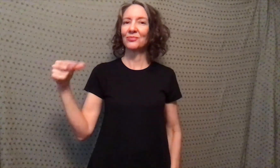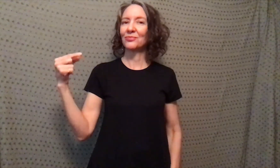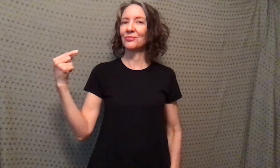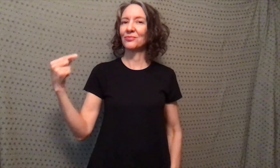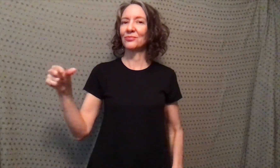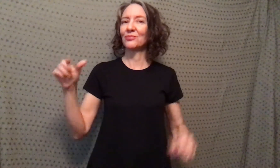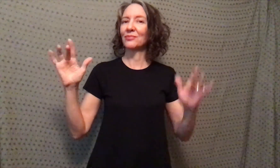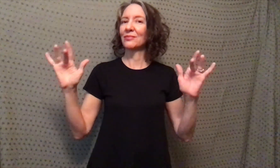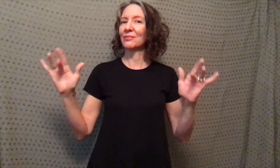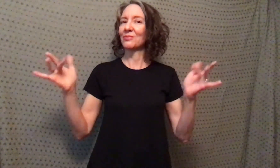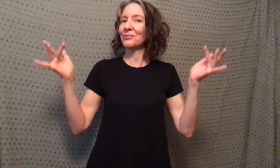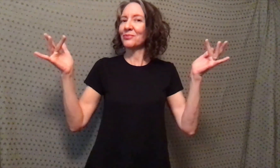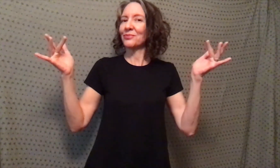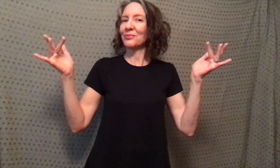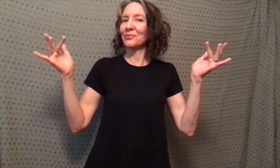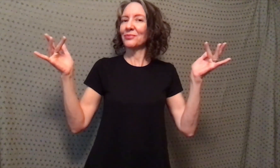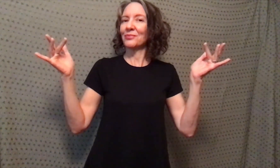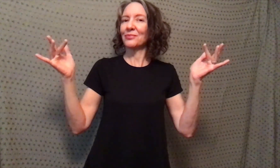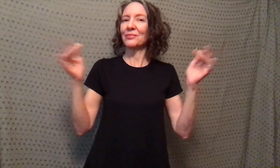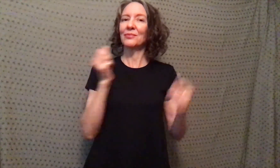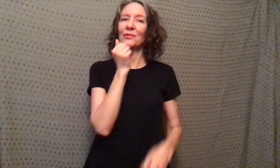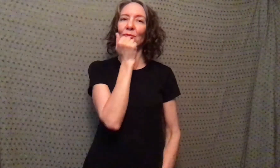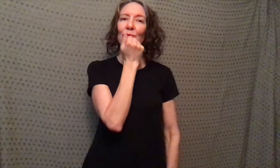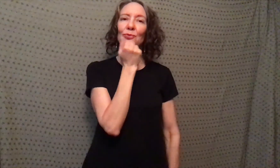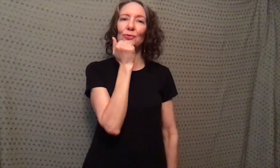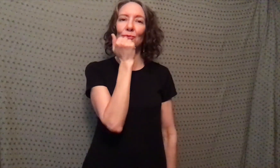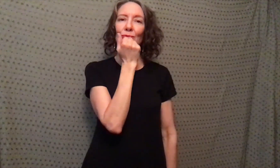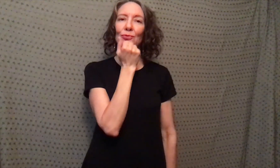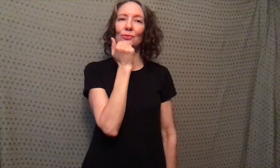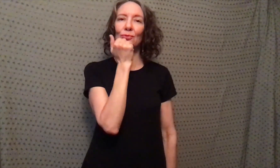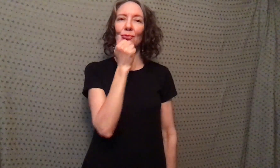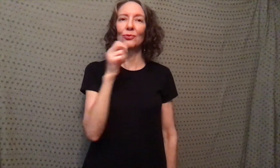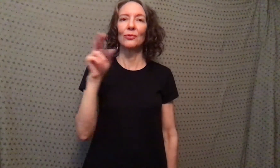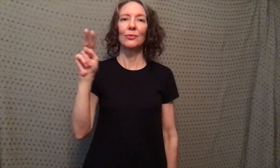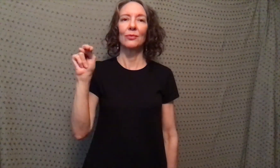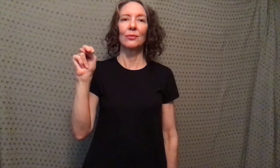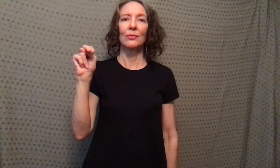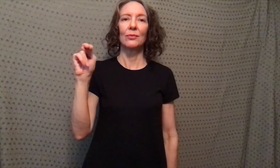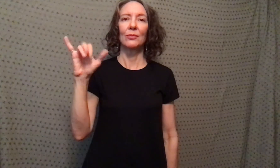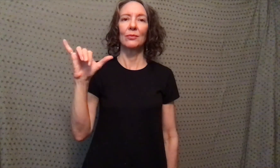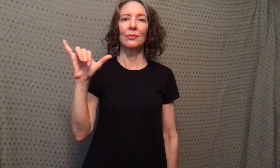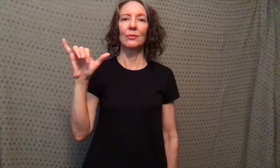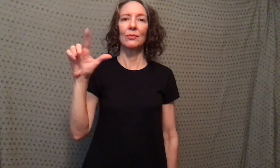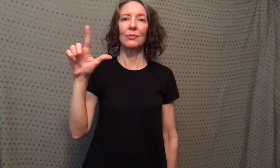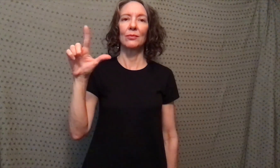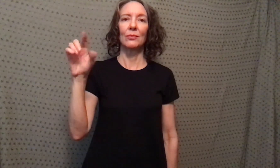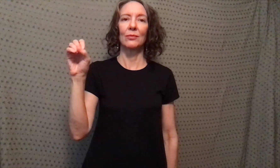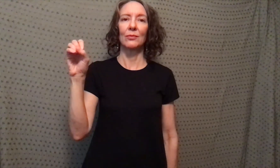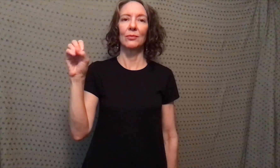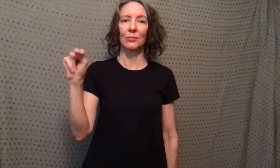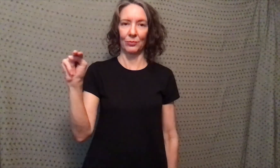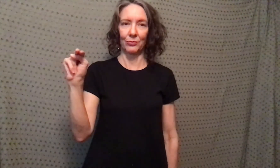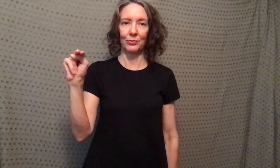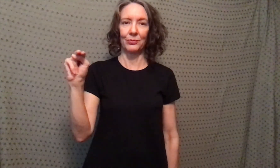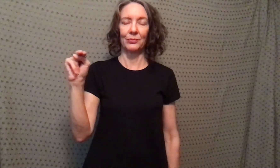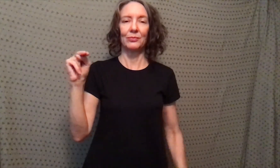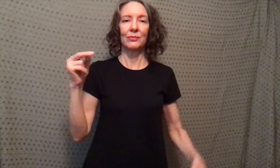This jacket is light green, the fabric is nylon,